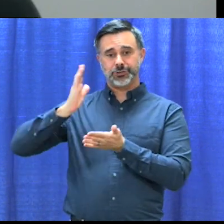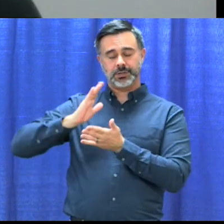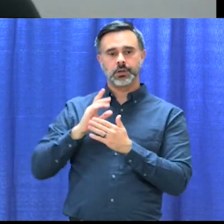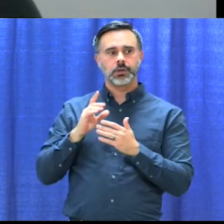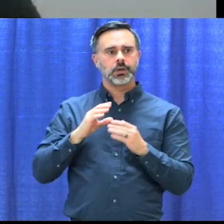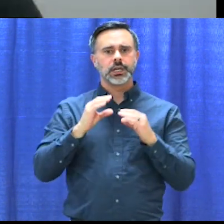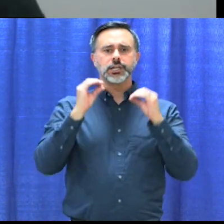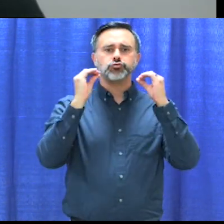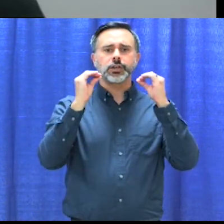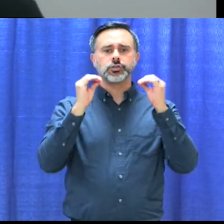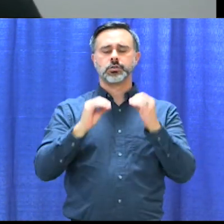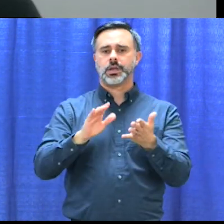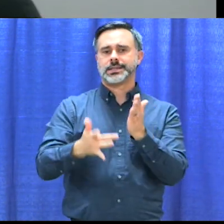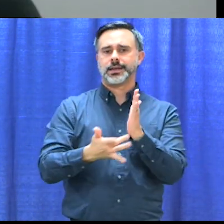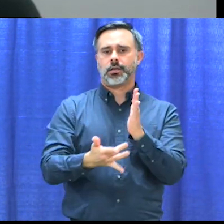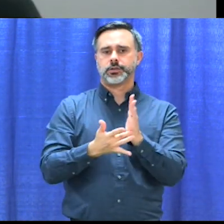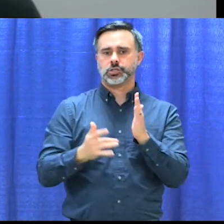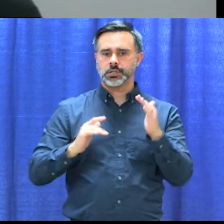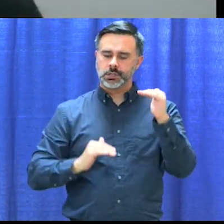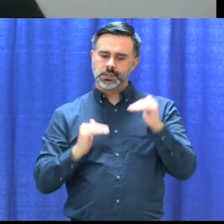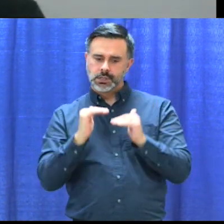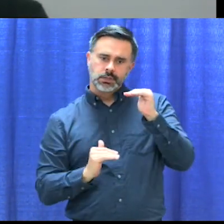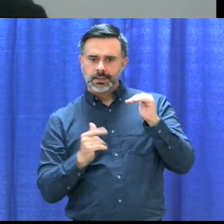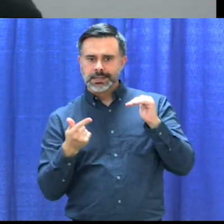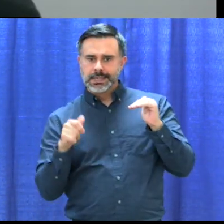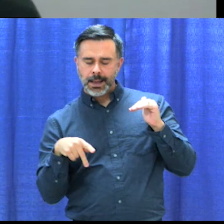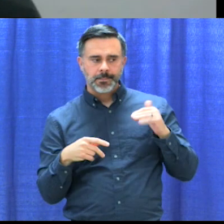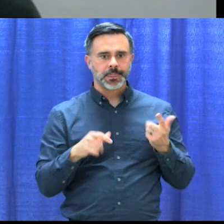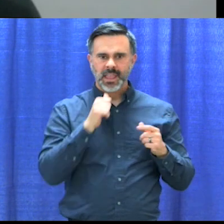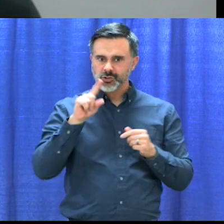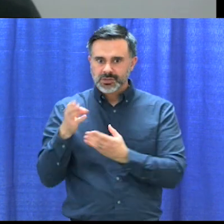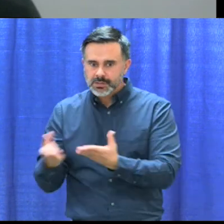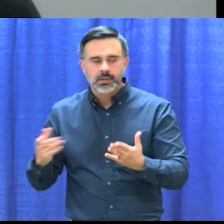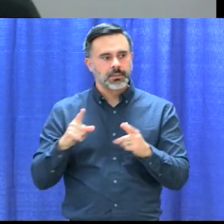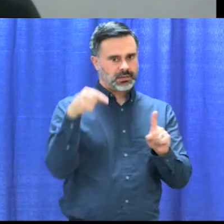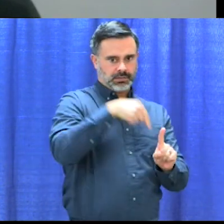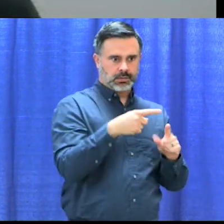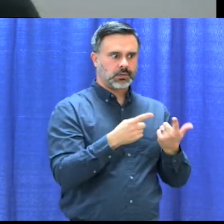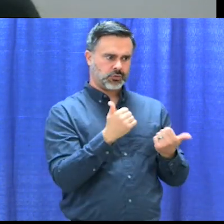How tech is used in instruction not just the hardware gap. But that's an issue that I hope that this task force can speak to us.